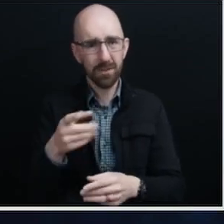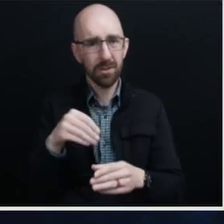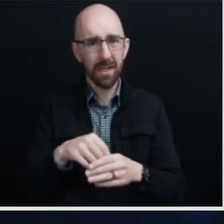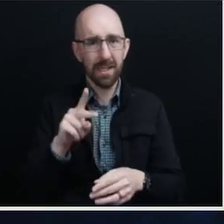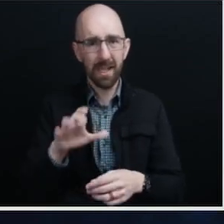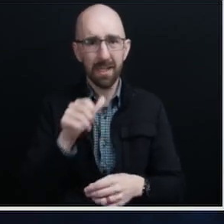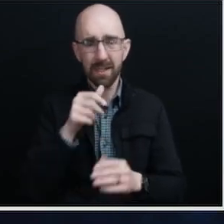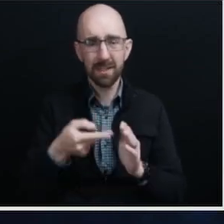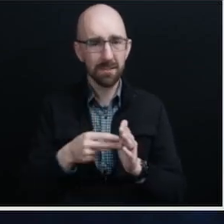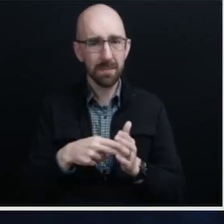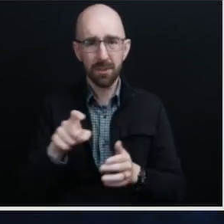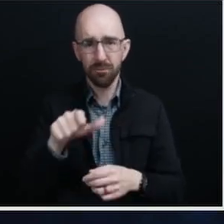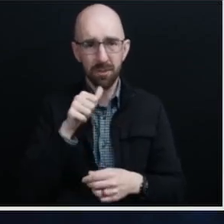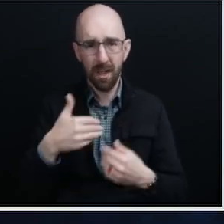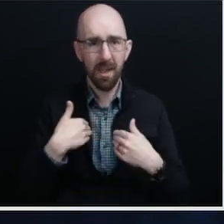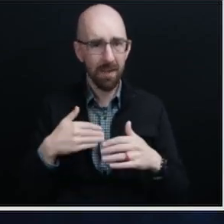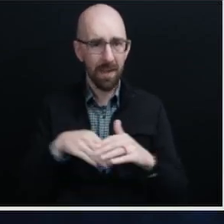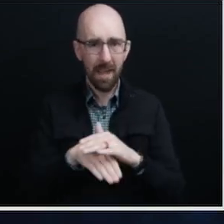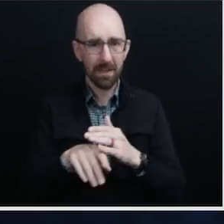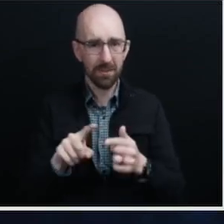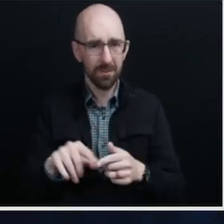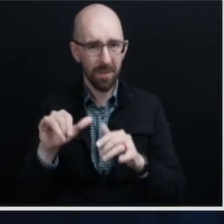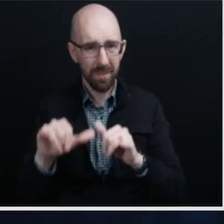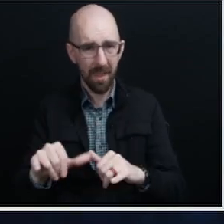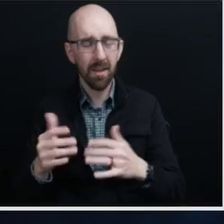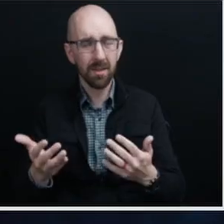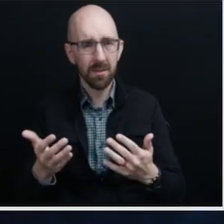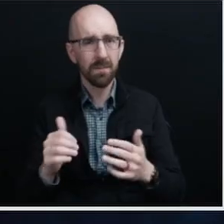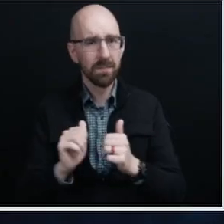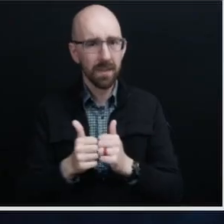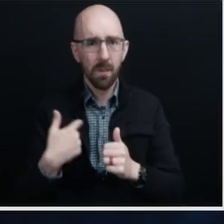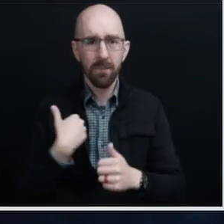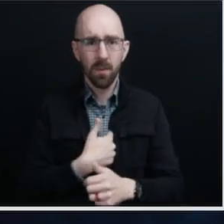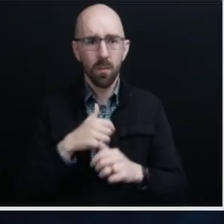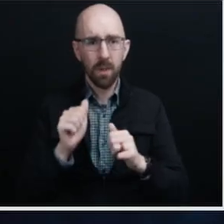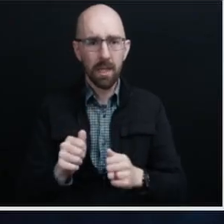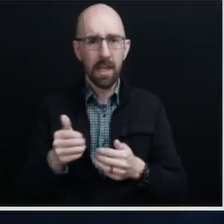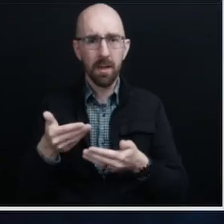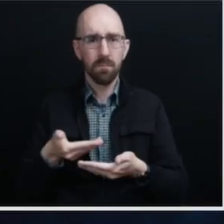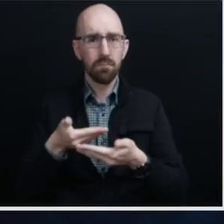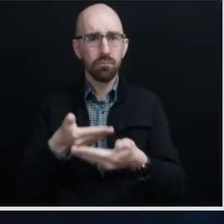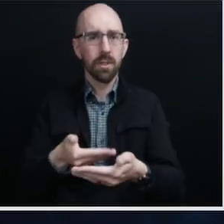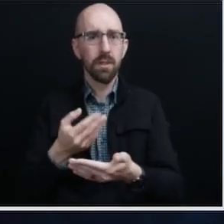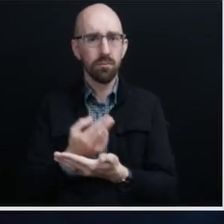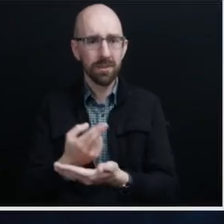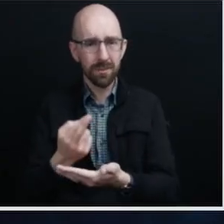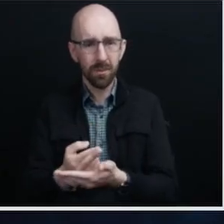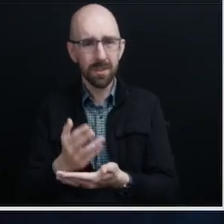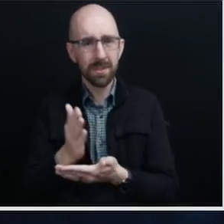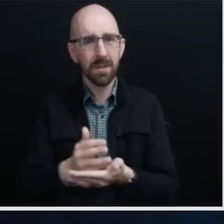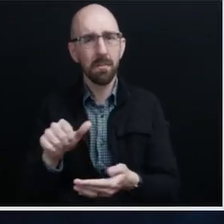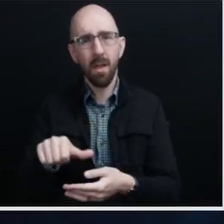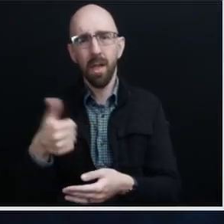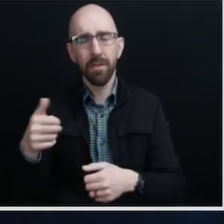shouldn't have access to that. So, um, however we could bring the resources that some other national